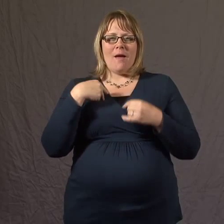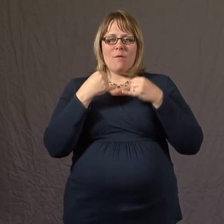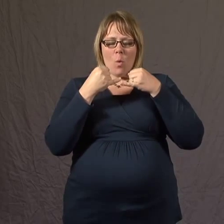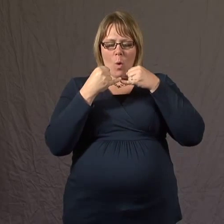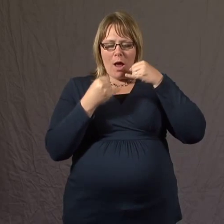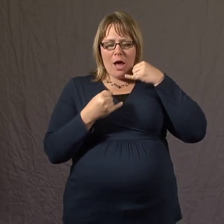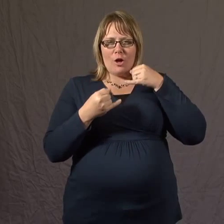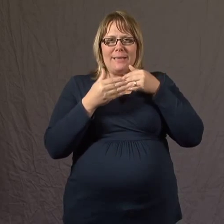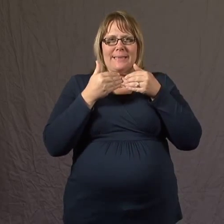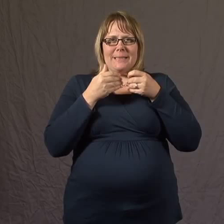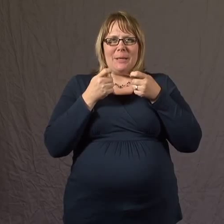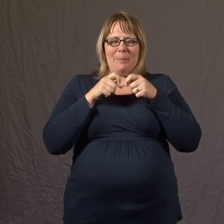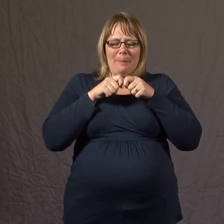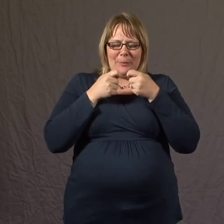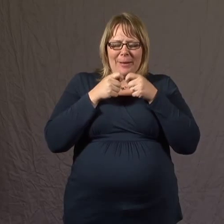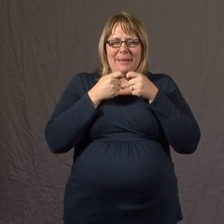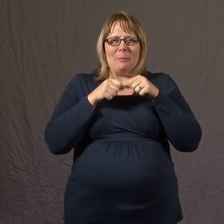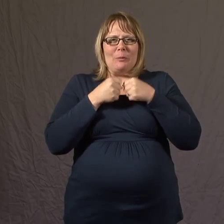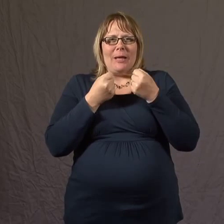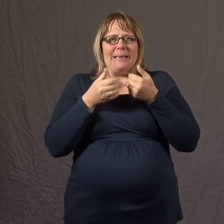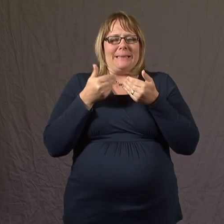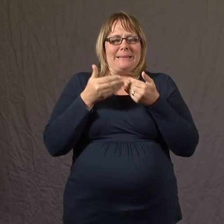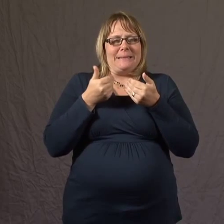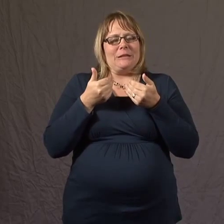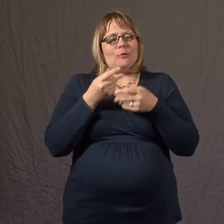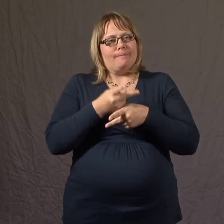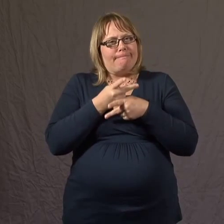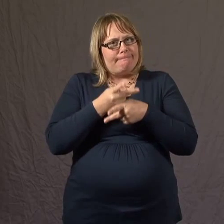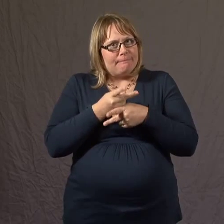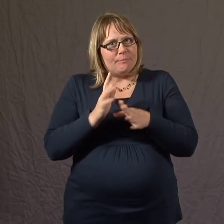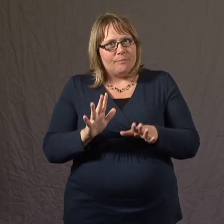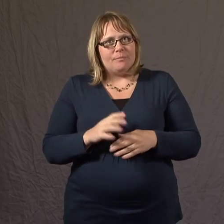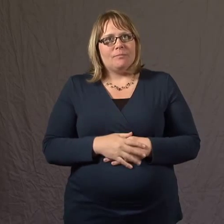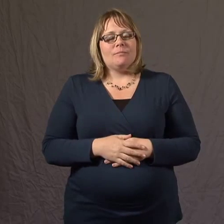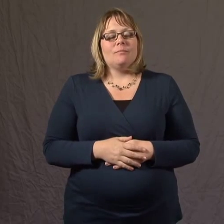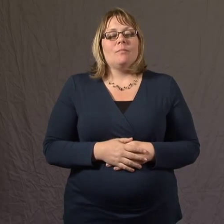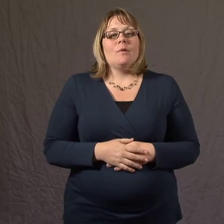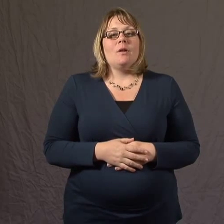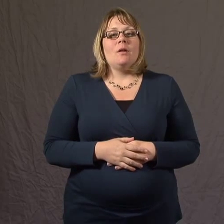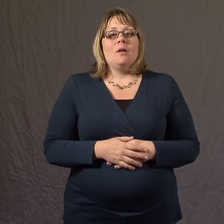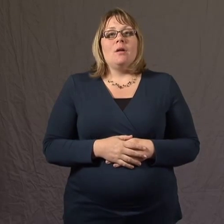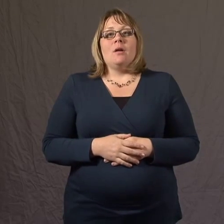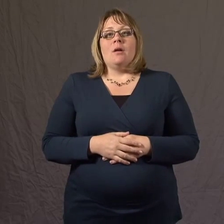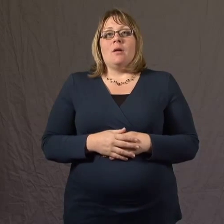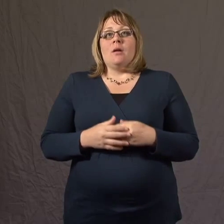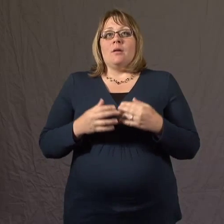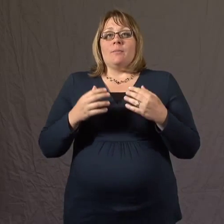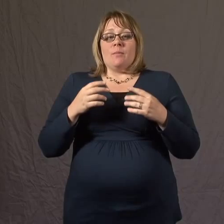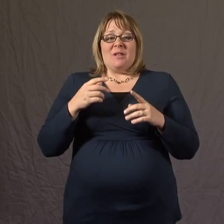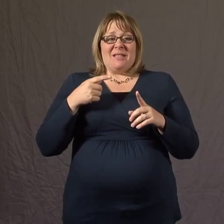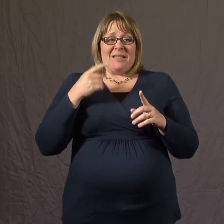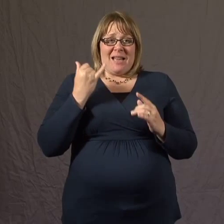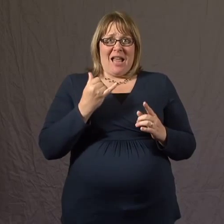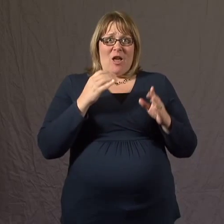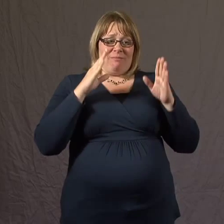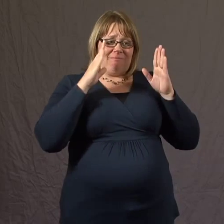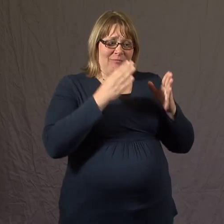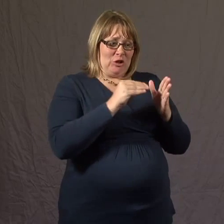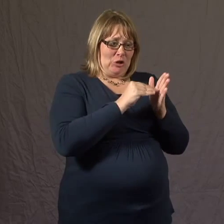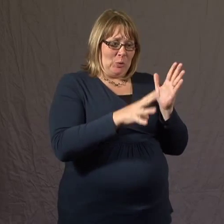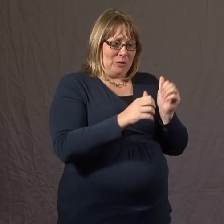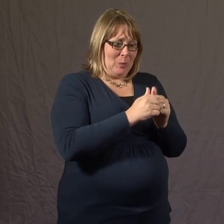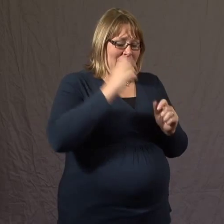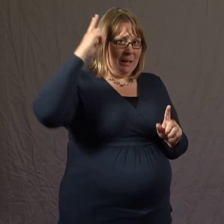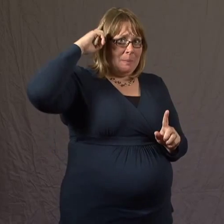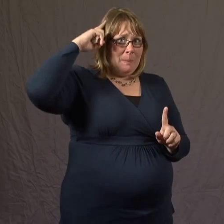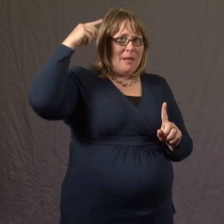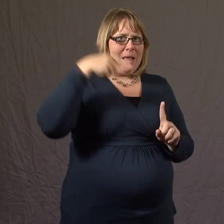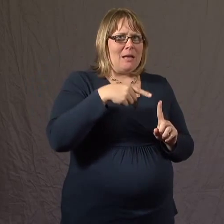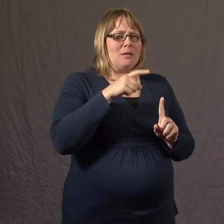the neckloop, there are fragile wires that break easily, so do handle it with care.